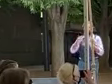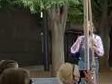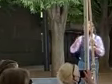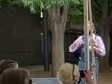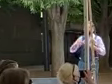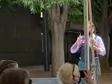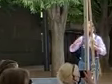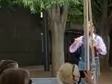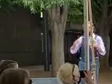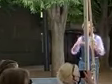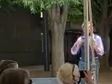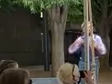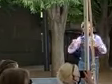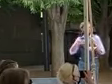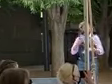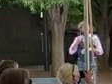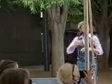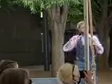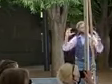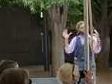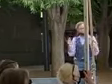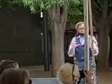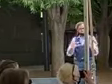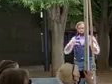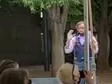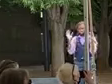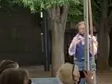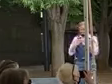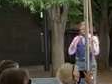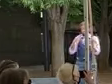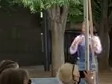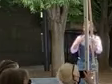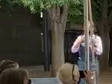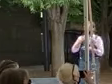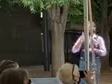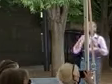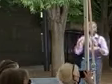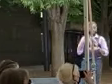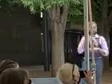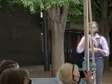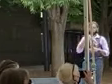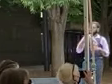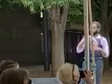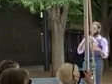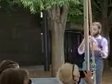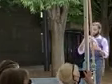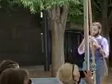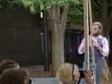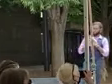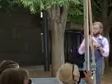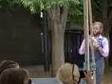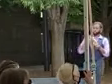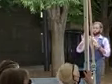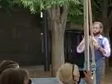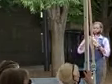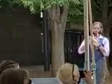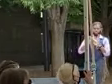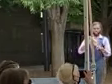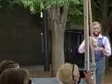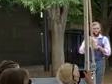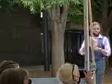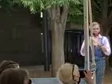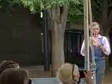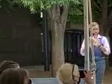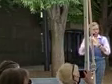Come together, speak out, make sure that those of us lucky enough to be your representatives actually represent your needs.